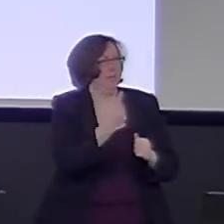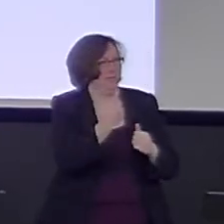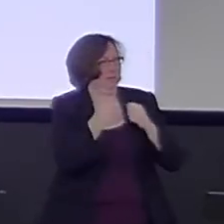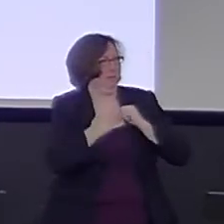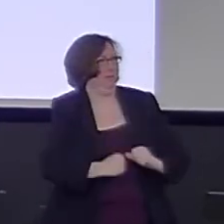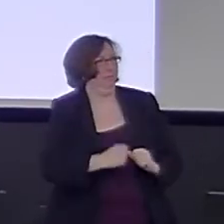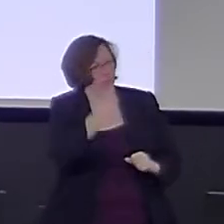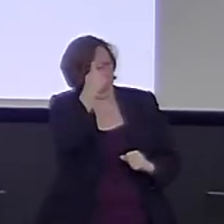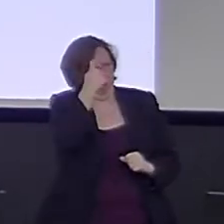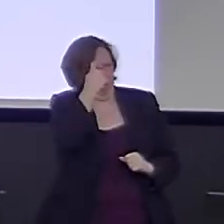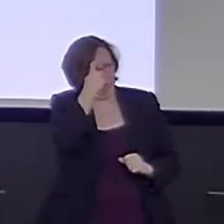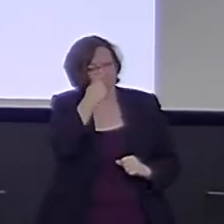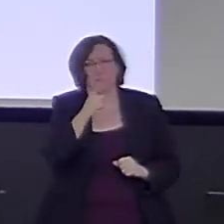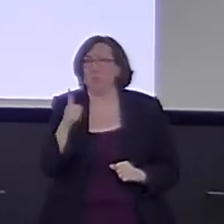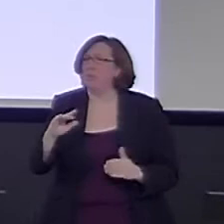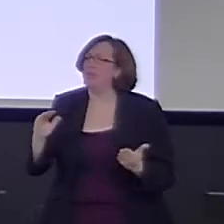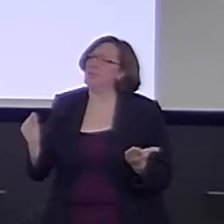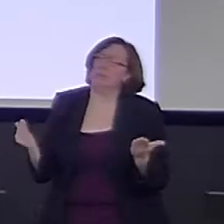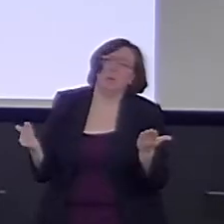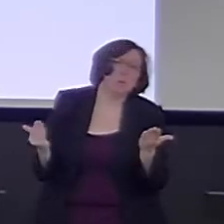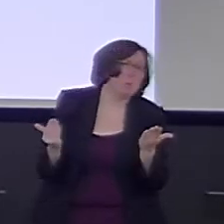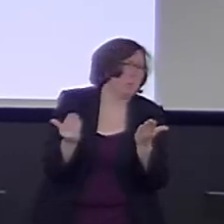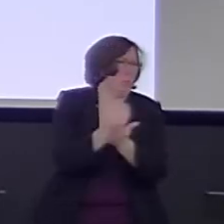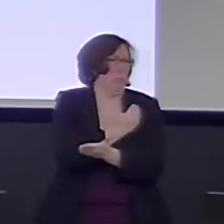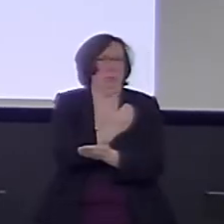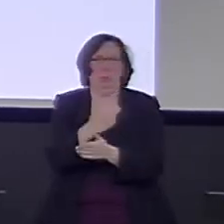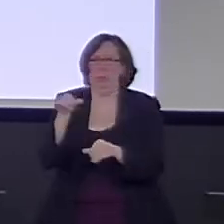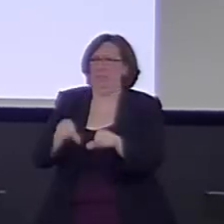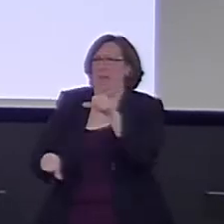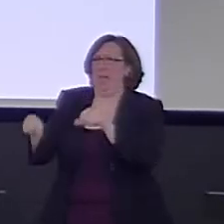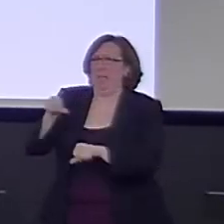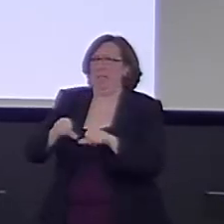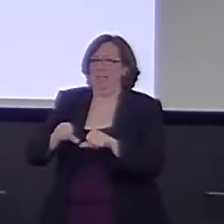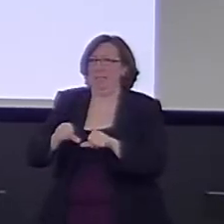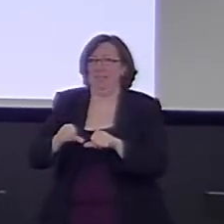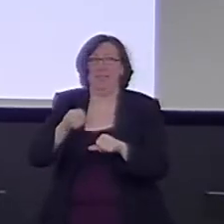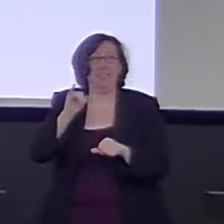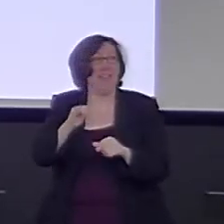This is a barrier that we can break, to now look at two brains